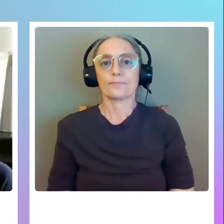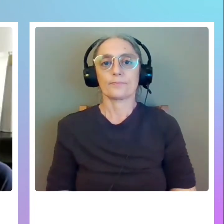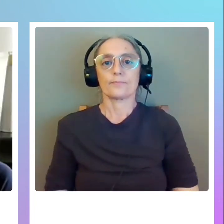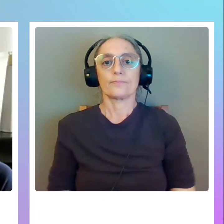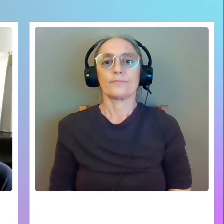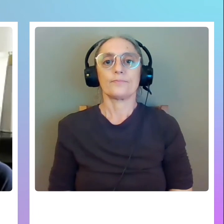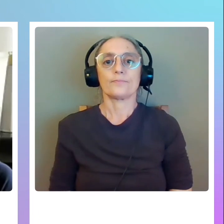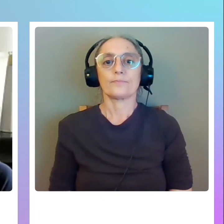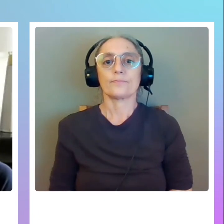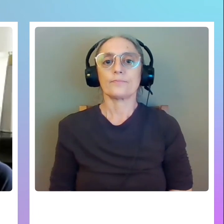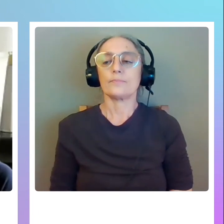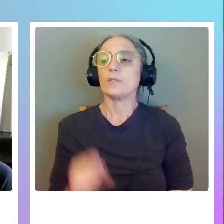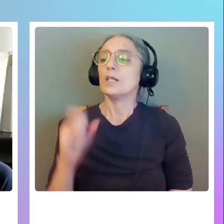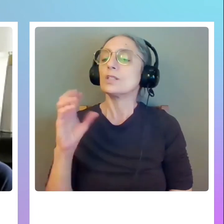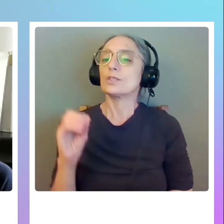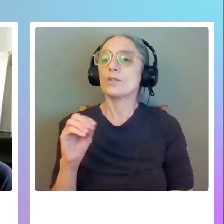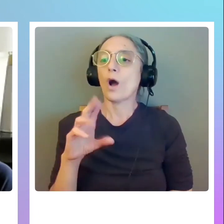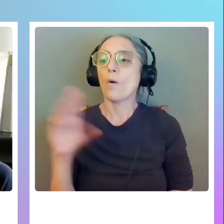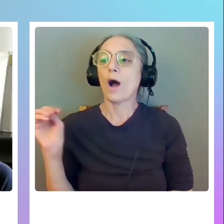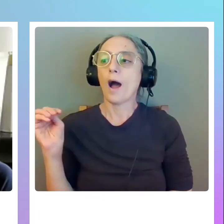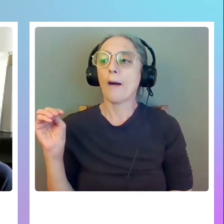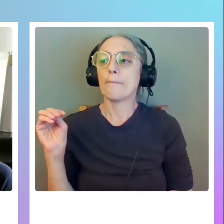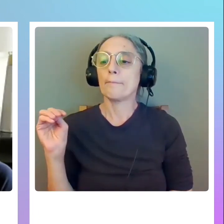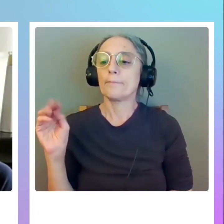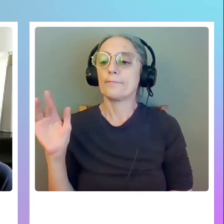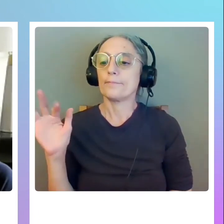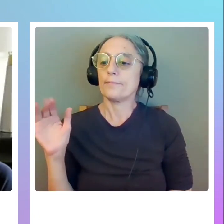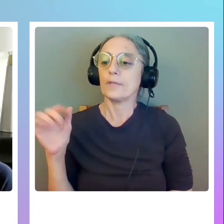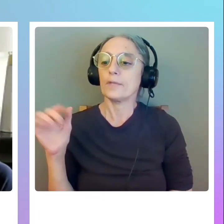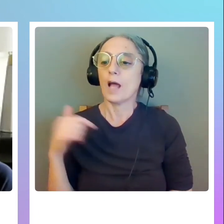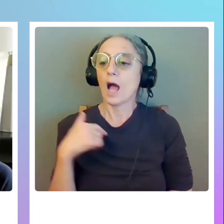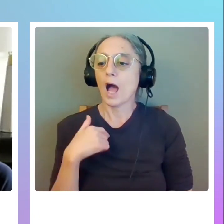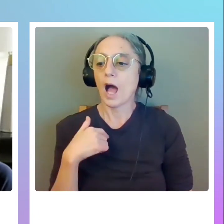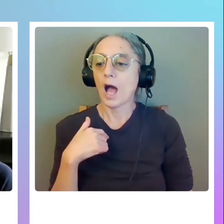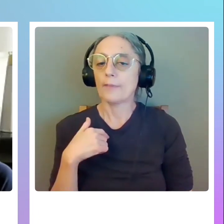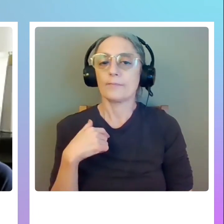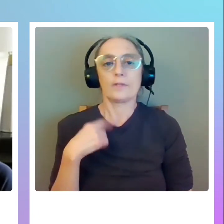So a resource that I found and I particularly like